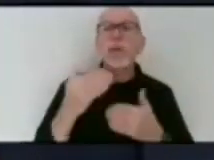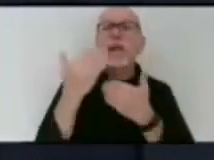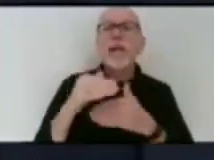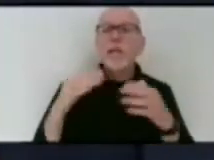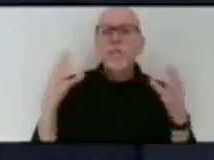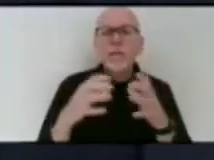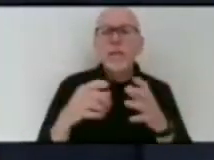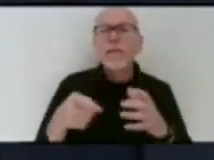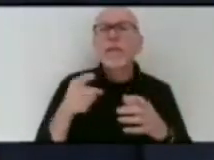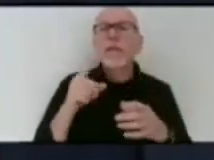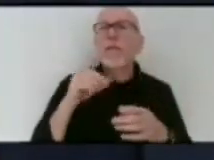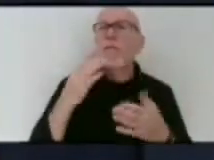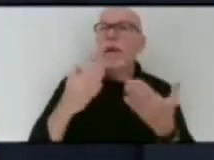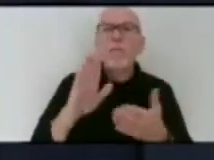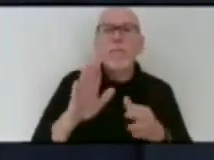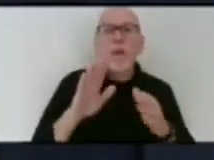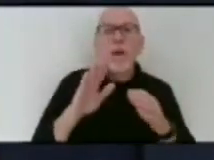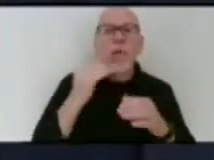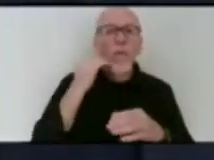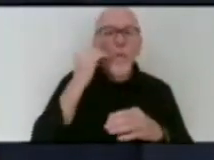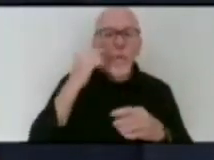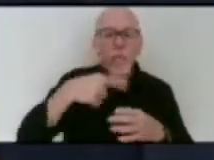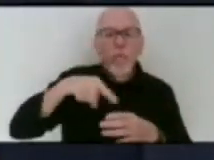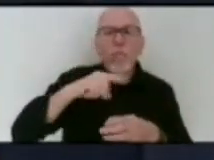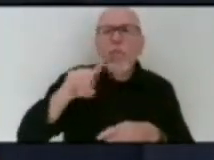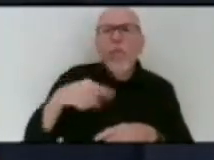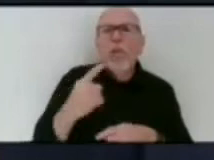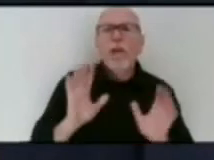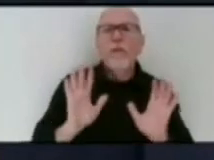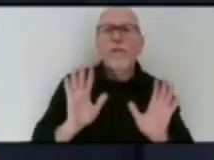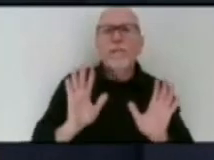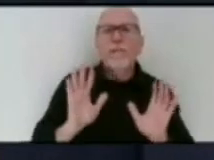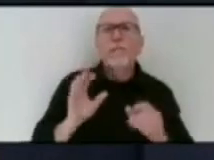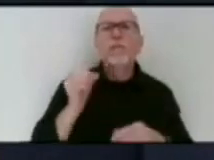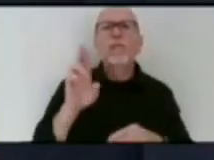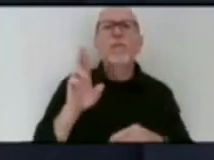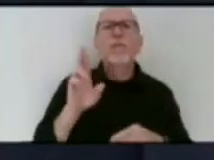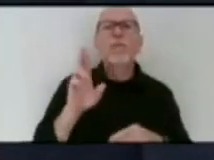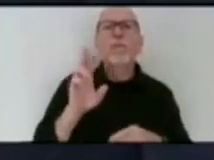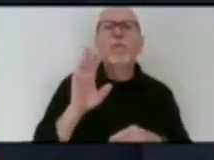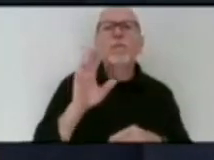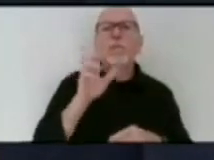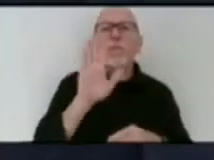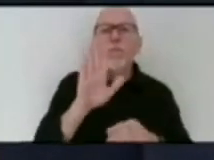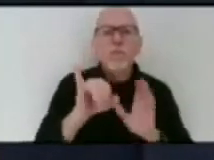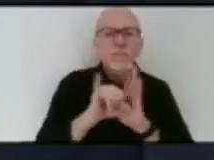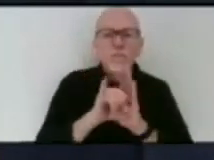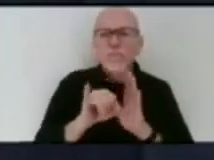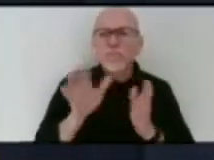household members on Lee or you're identified. Small social pod, maybe